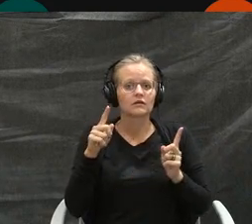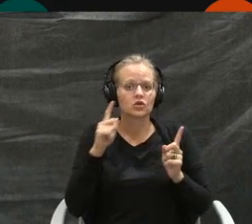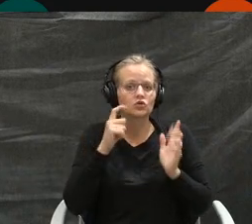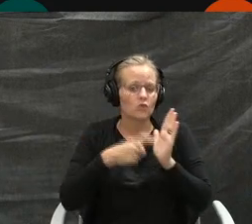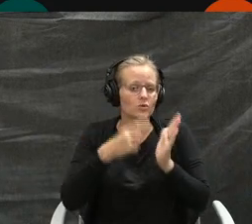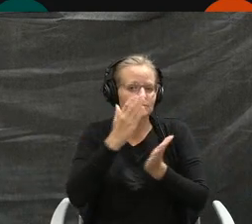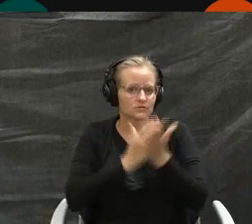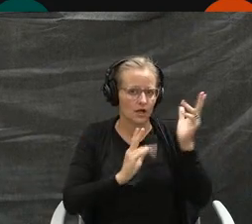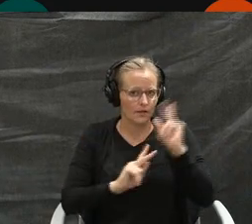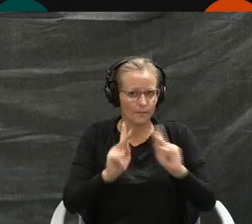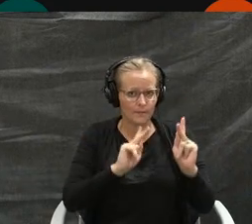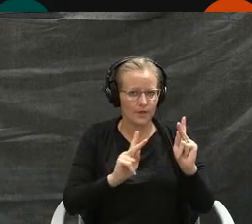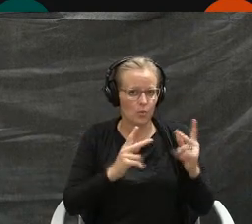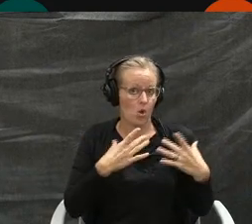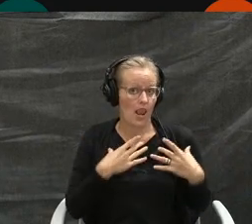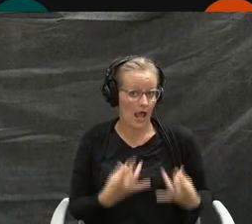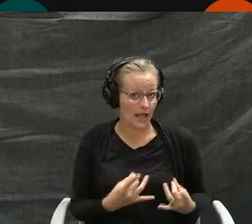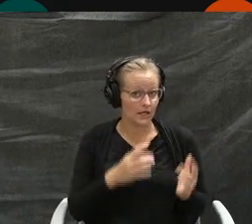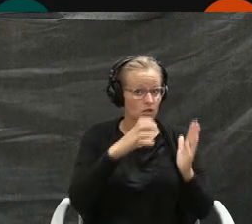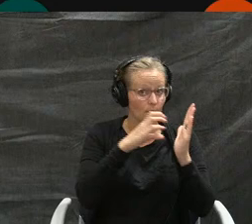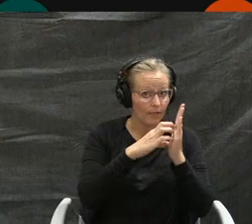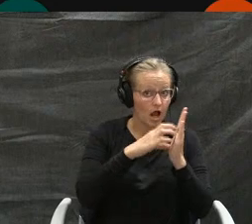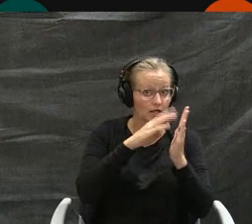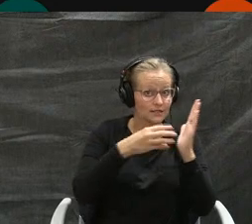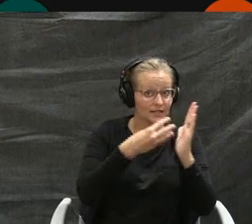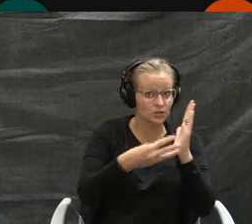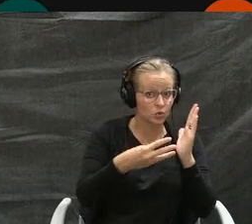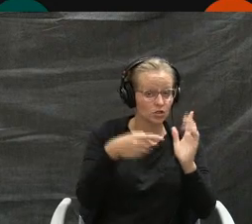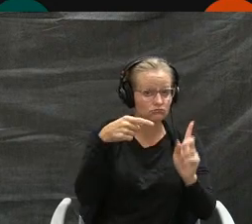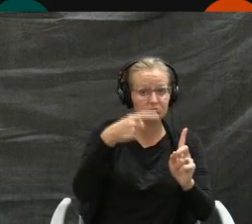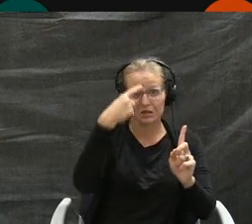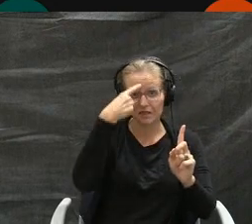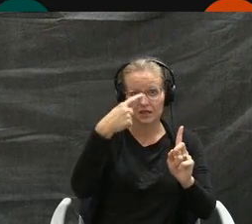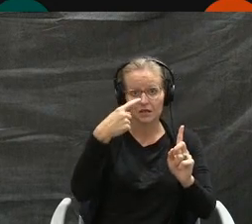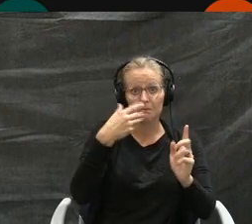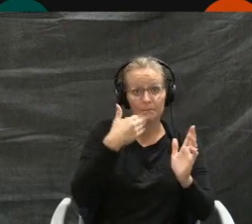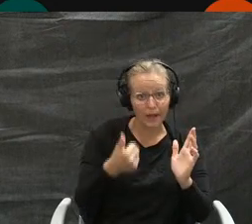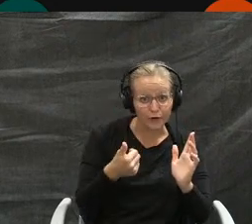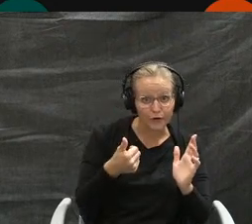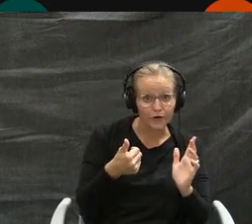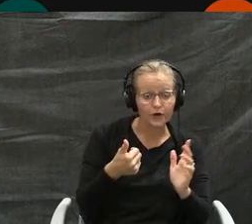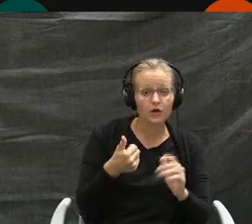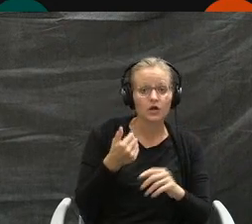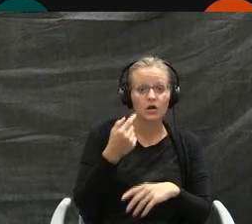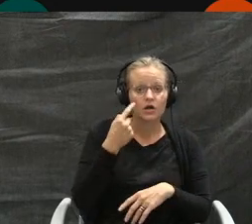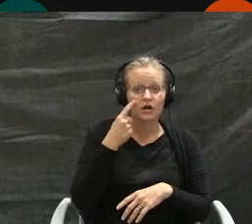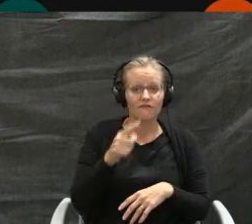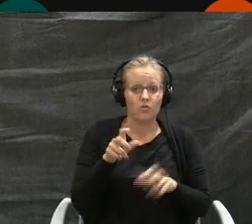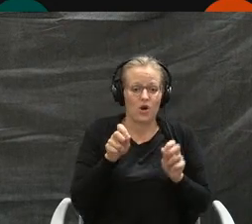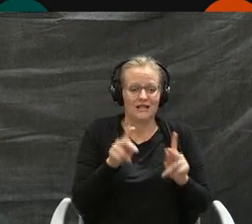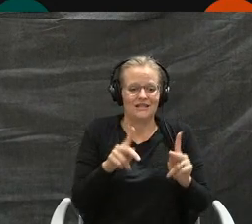that the block schedule probably is. Is a better direction to go to allow them focus on fewer